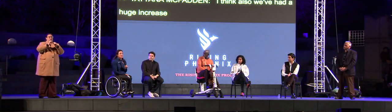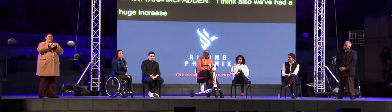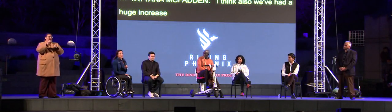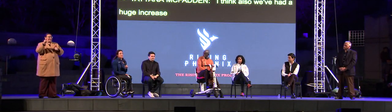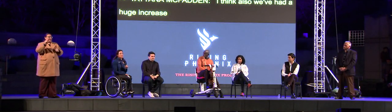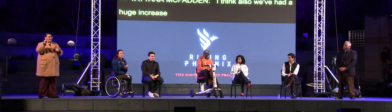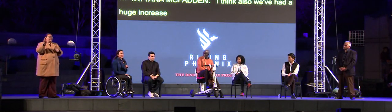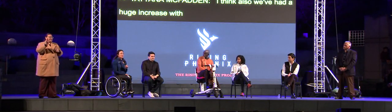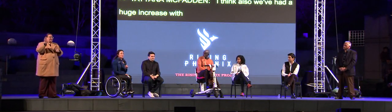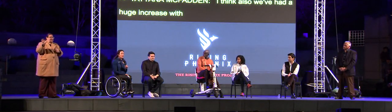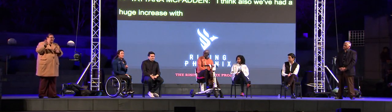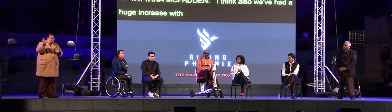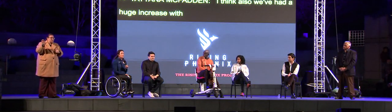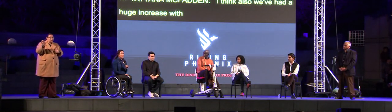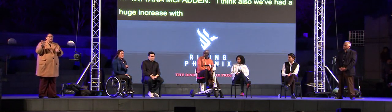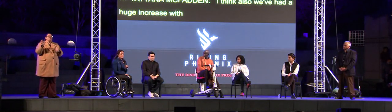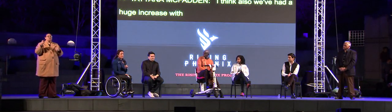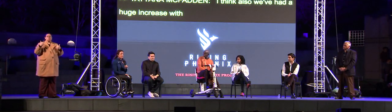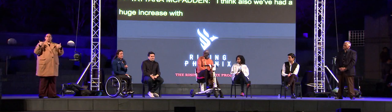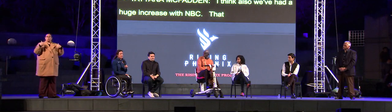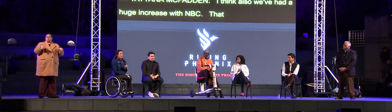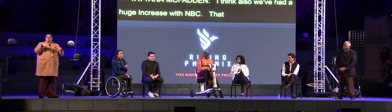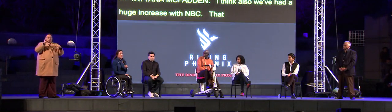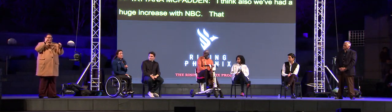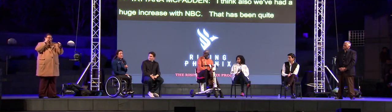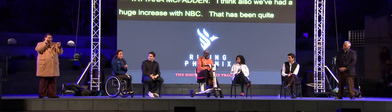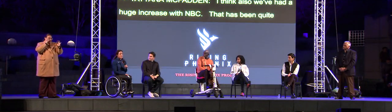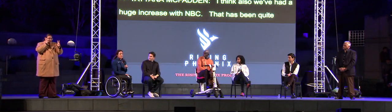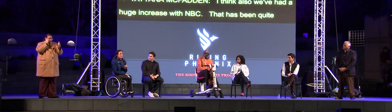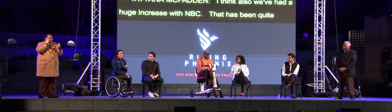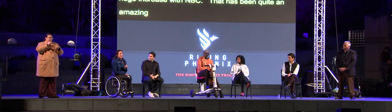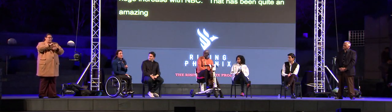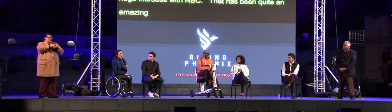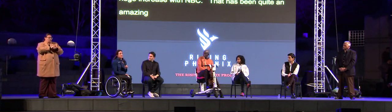and that's been really quite an amazing partnership.